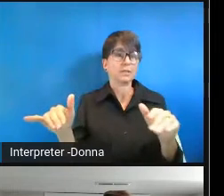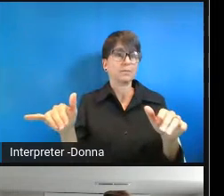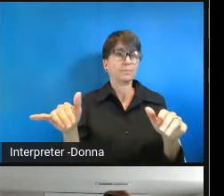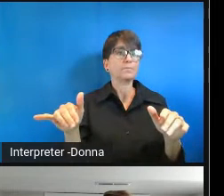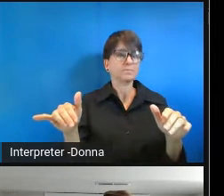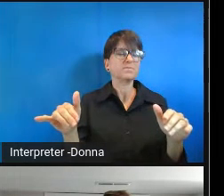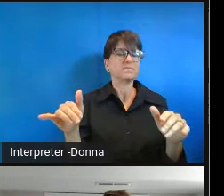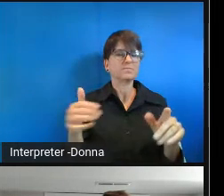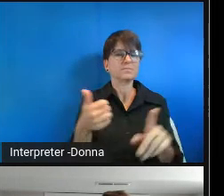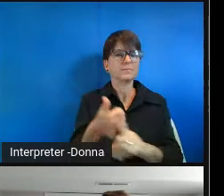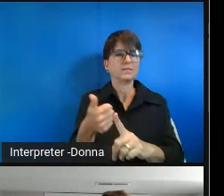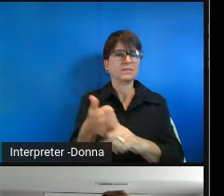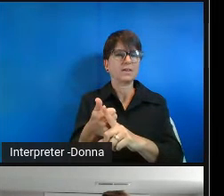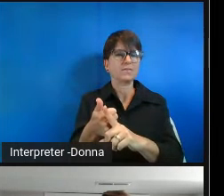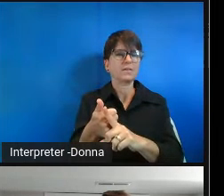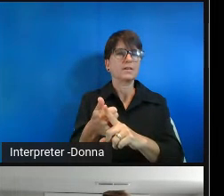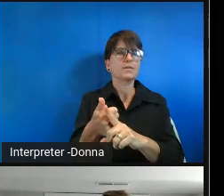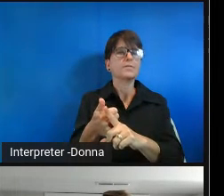or operating system that is displaying them.